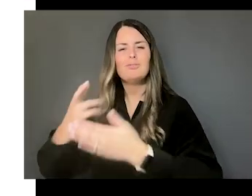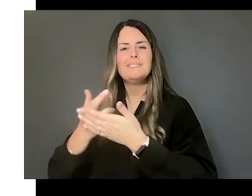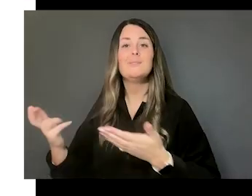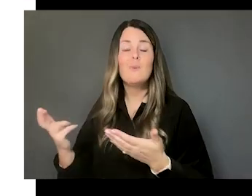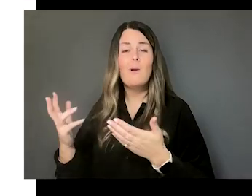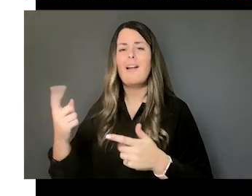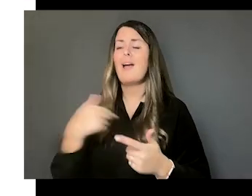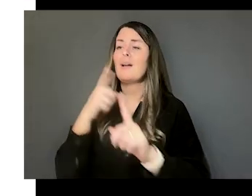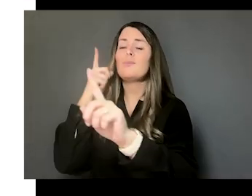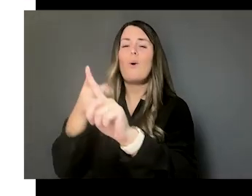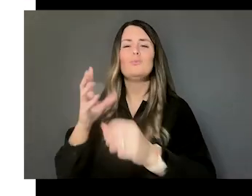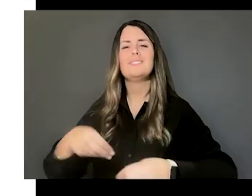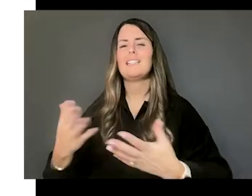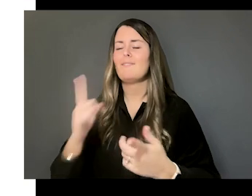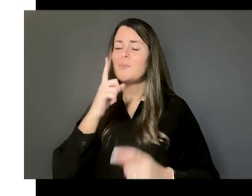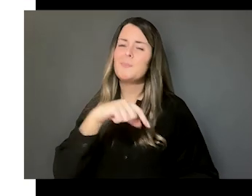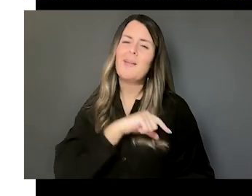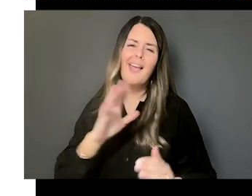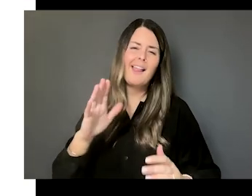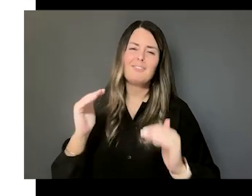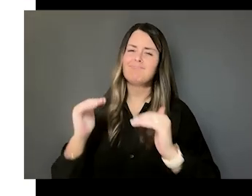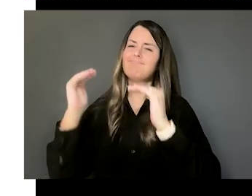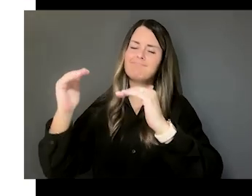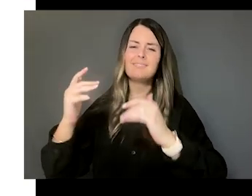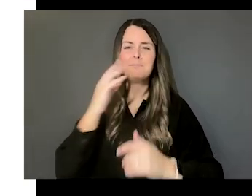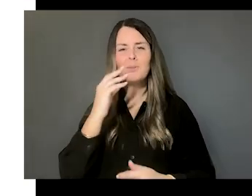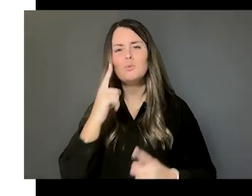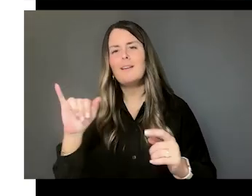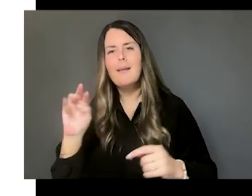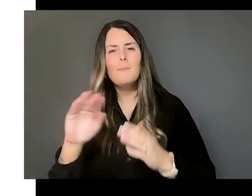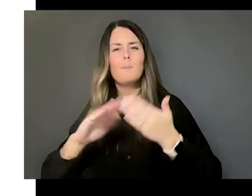Our goal is to deliver quality experiences to all of our IM community that inspires, uplifts